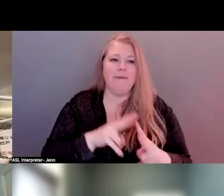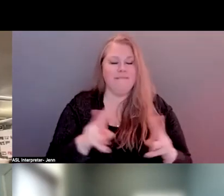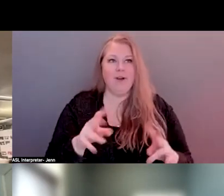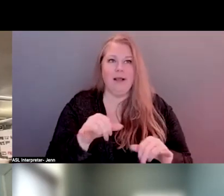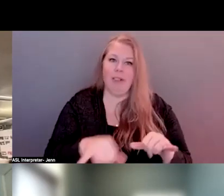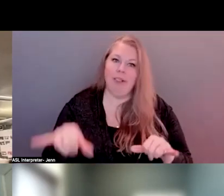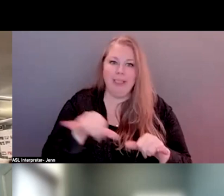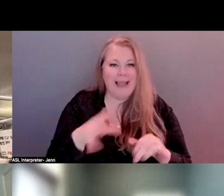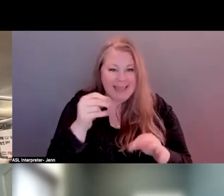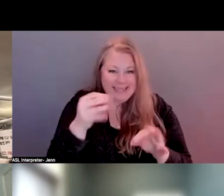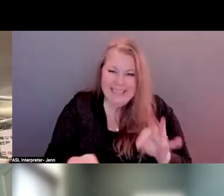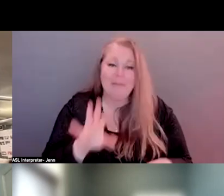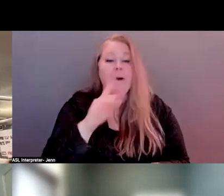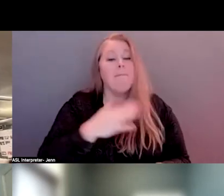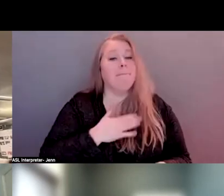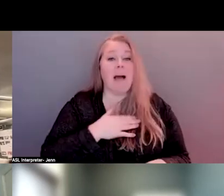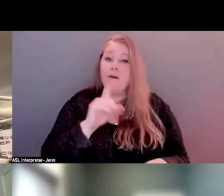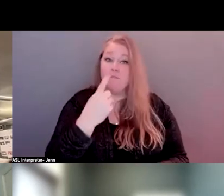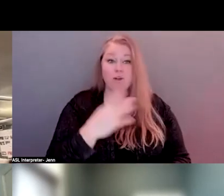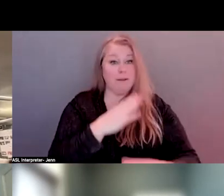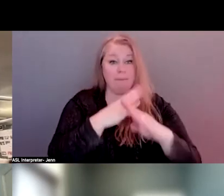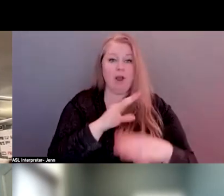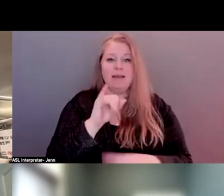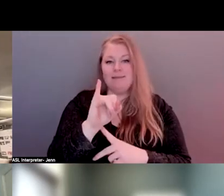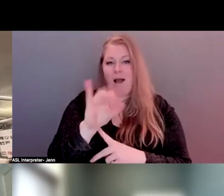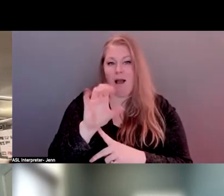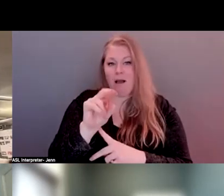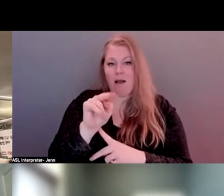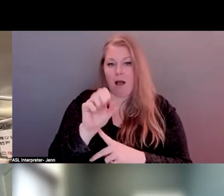My first barrier would be icons. We have to iconography.